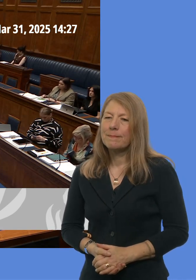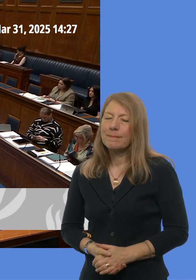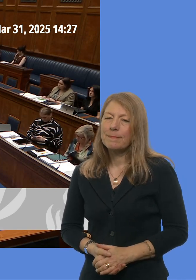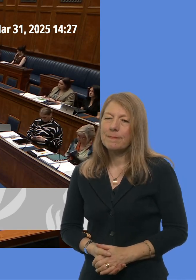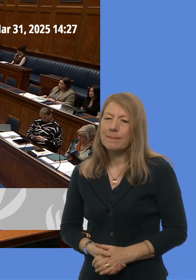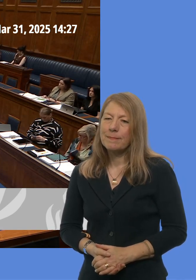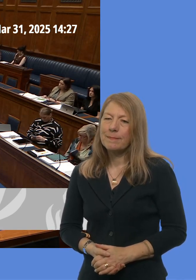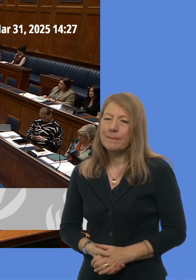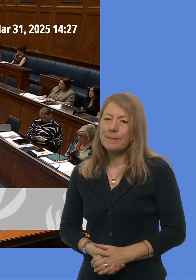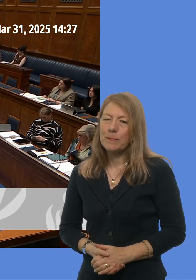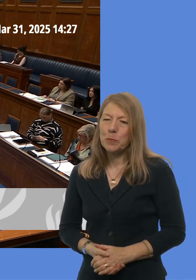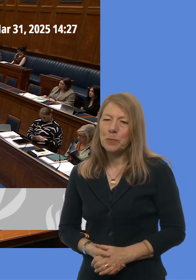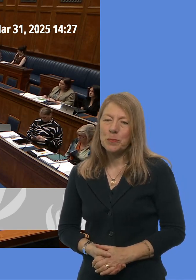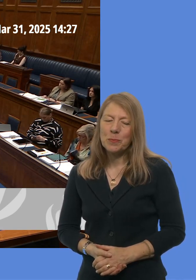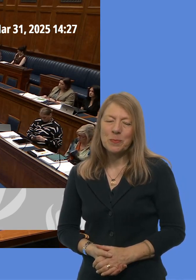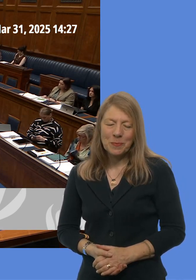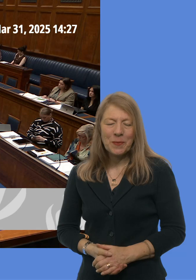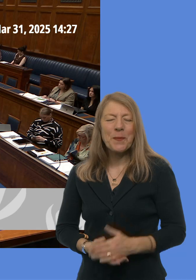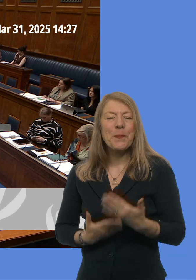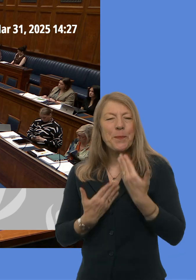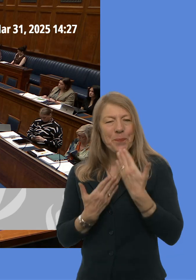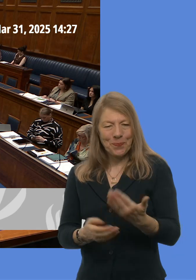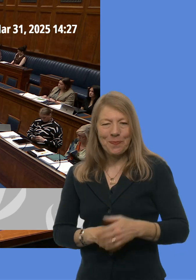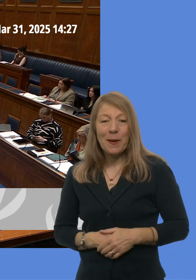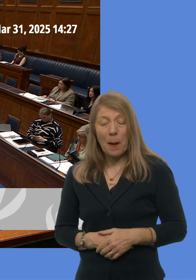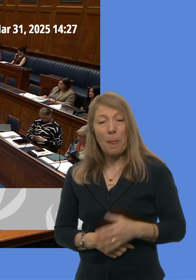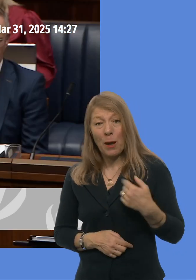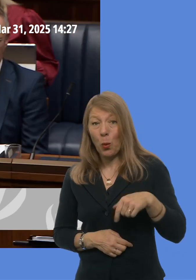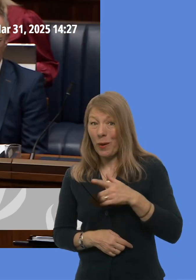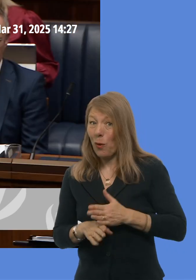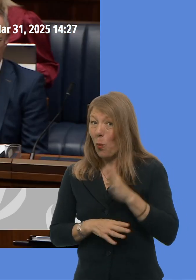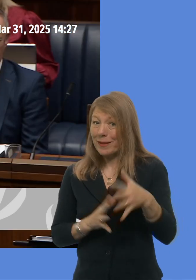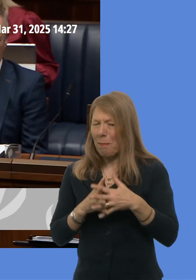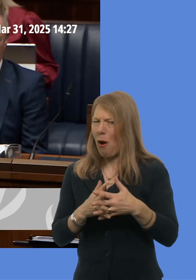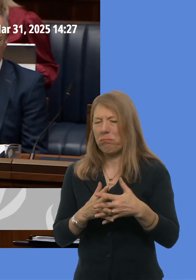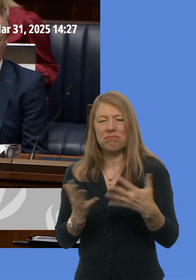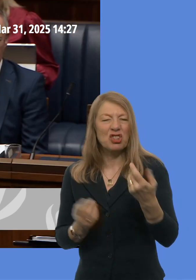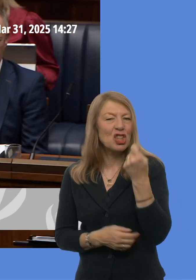Thank you, Mr Speaker. Building on our successful visit to the US, the North America Bureau is developing a plan